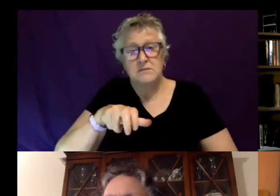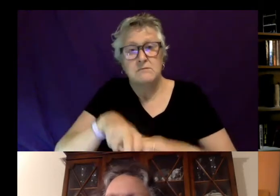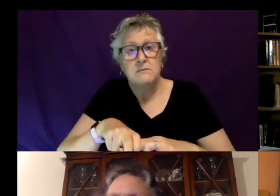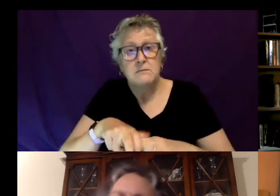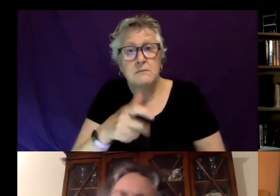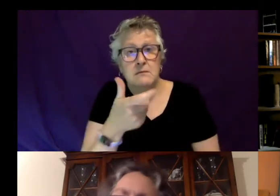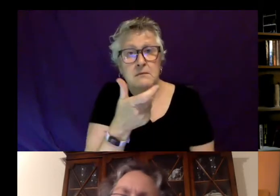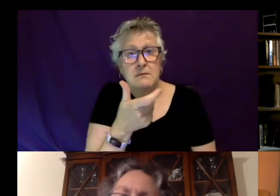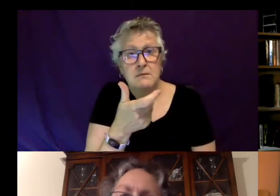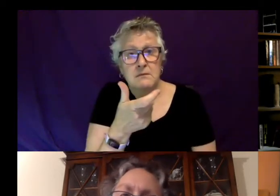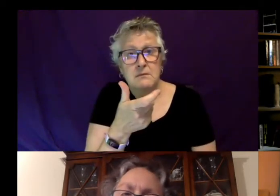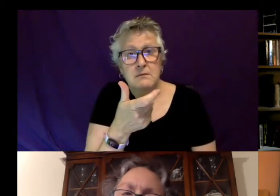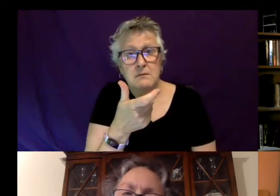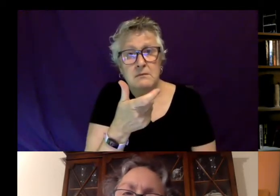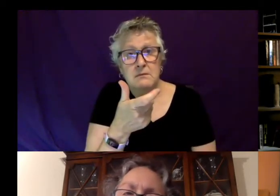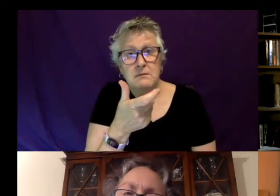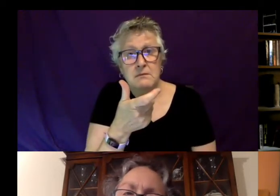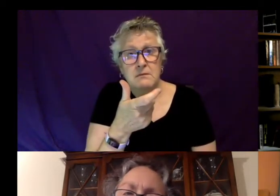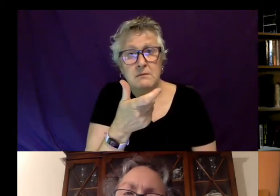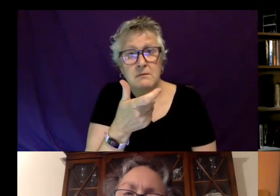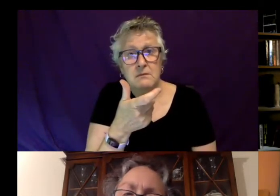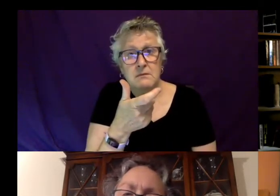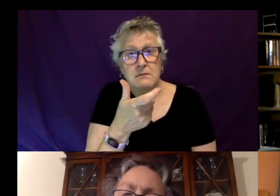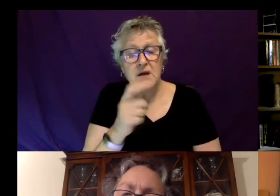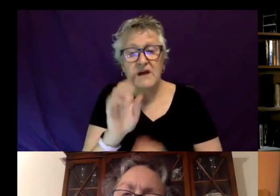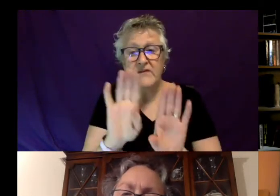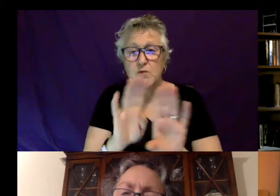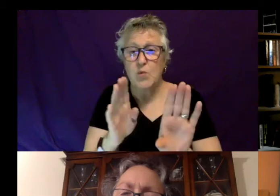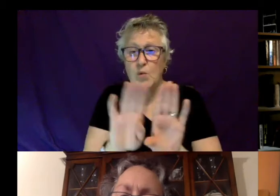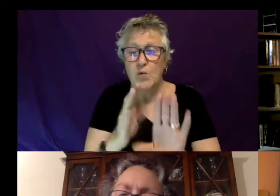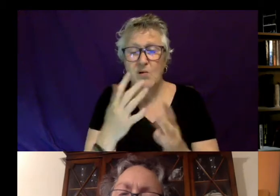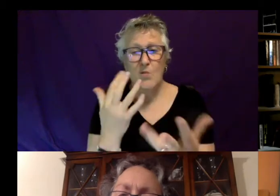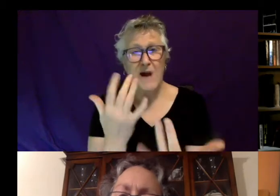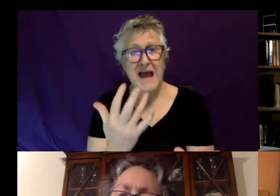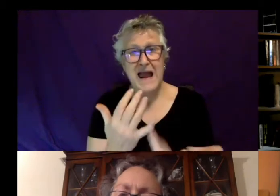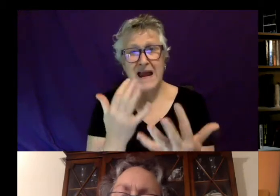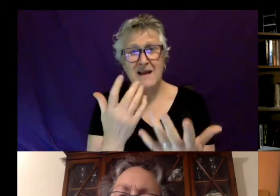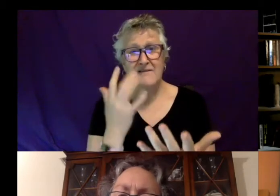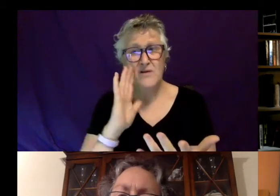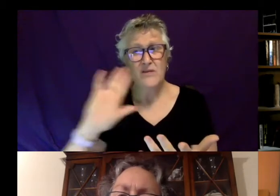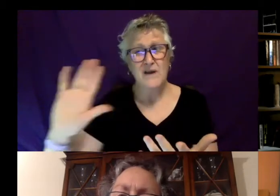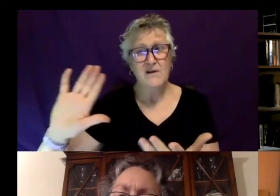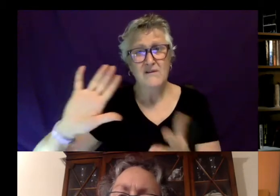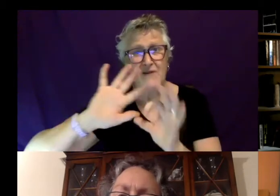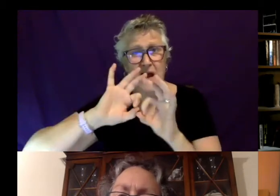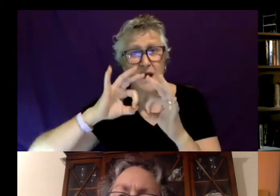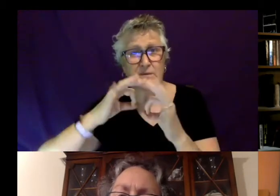you know, point some attention out to that, had people see see that nursing home